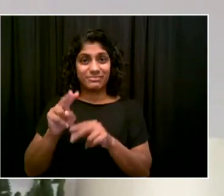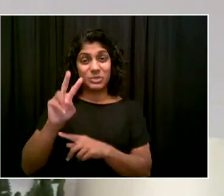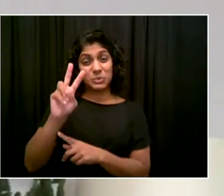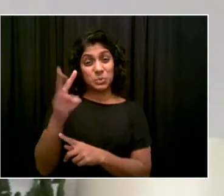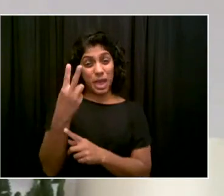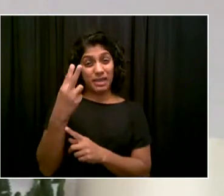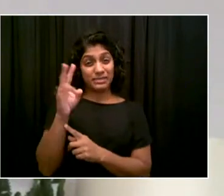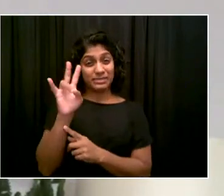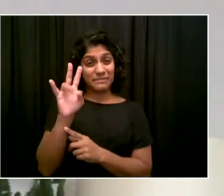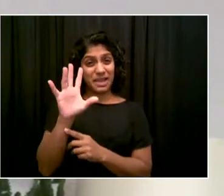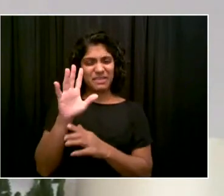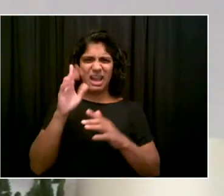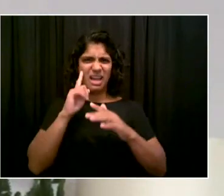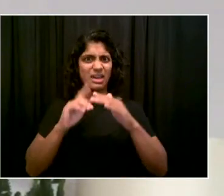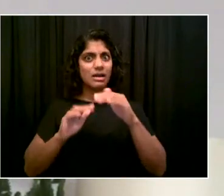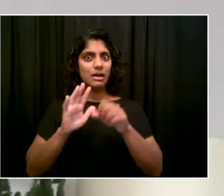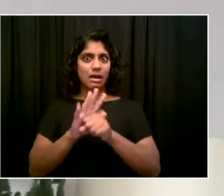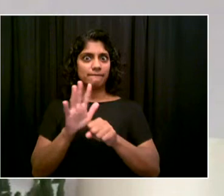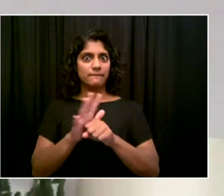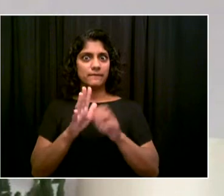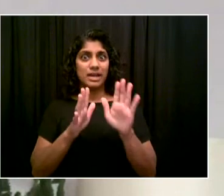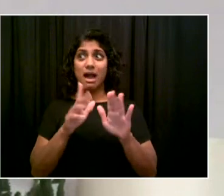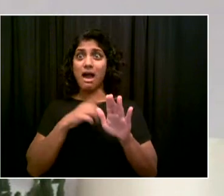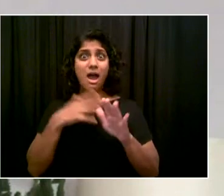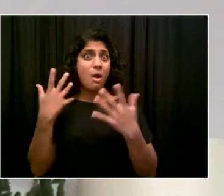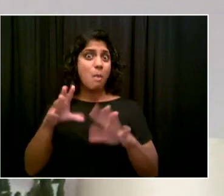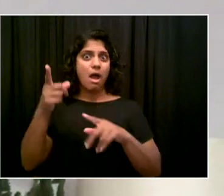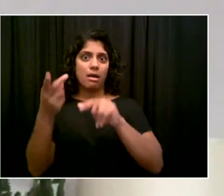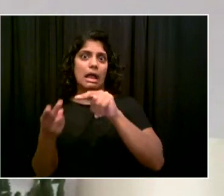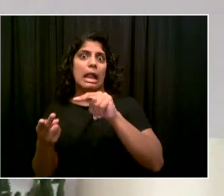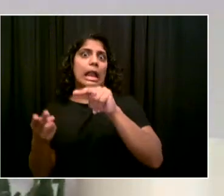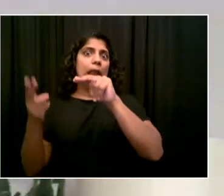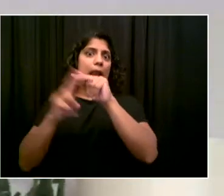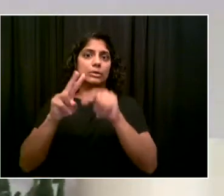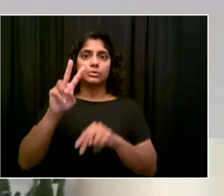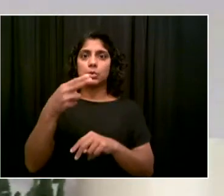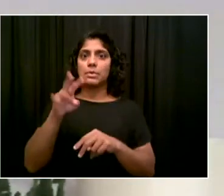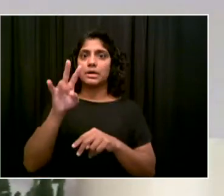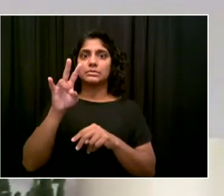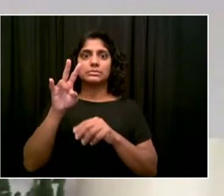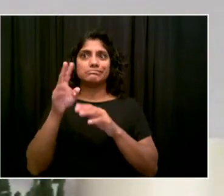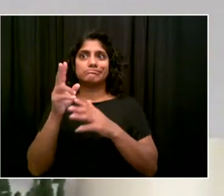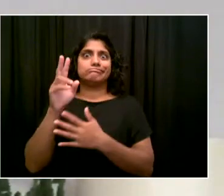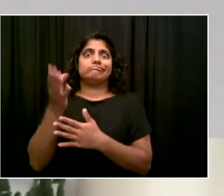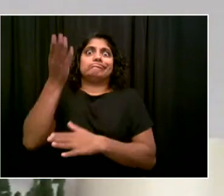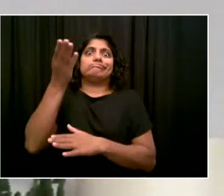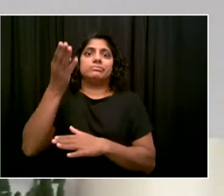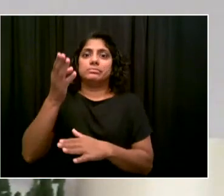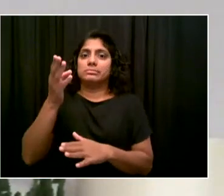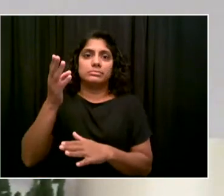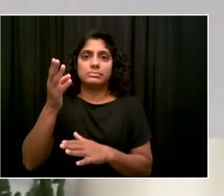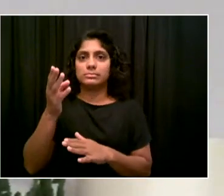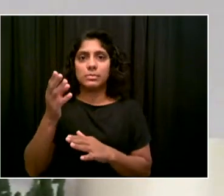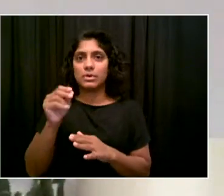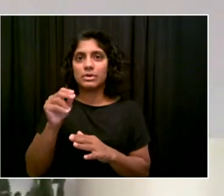I WANT TO ADD MY VOICE IN SUPPORT OF COMMISSIONER SHERIF SOLIMAN'S